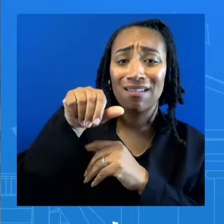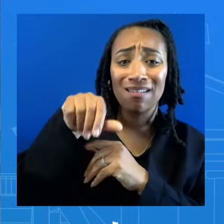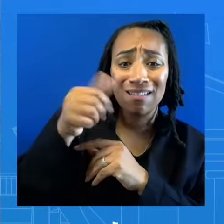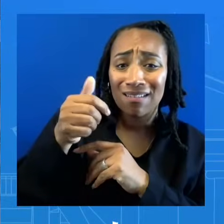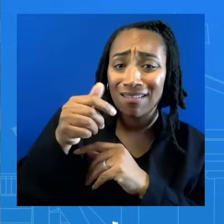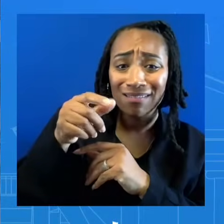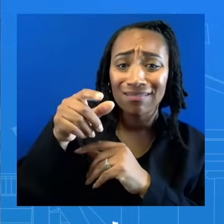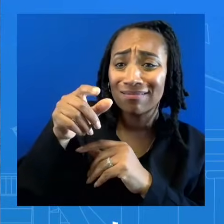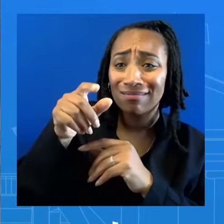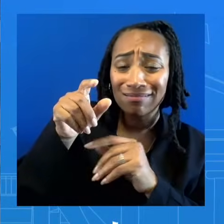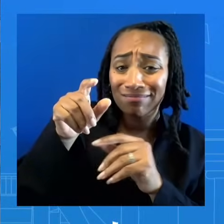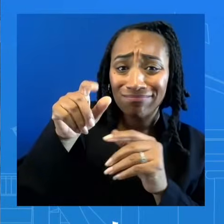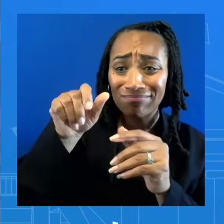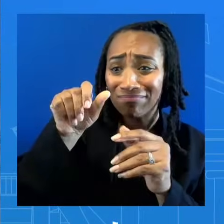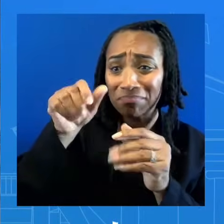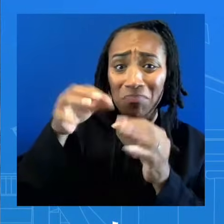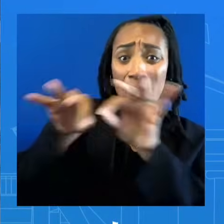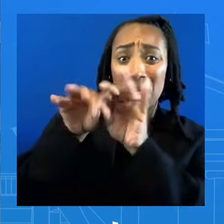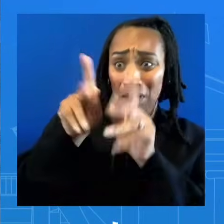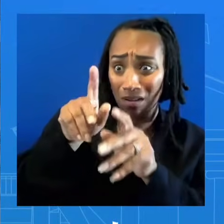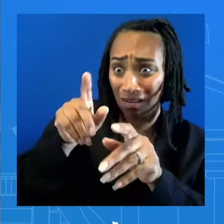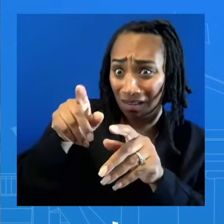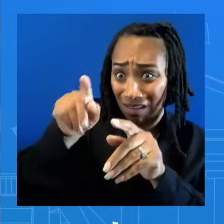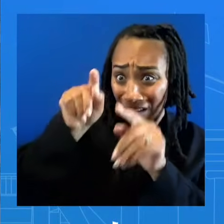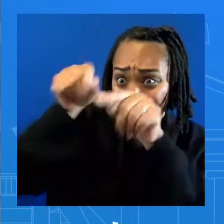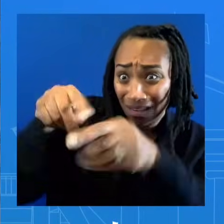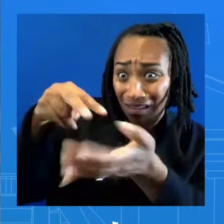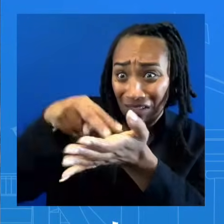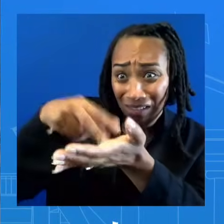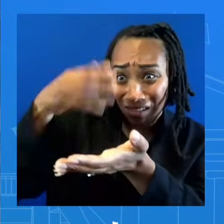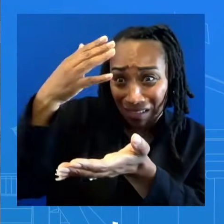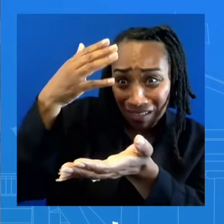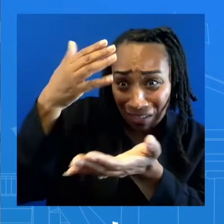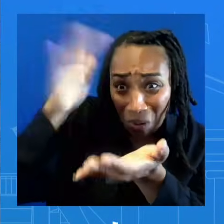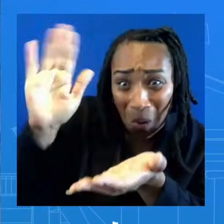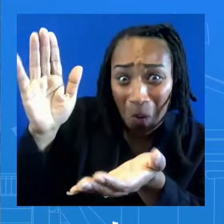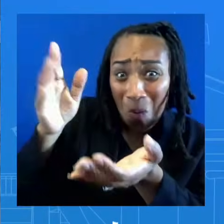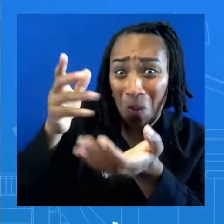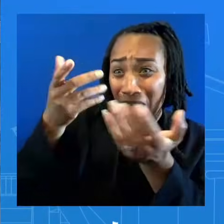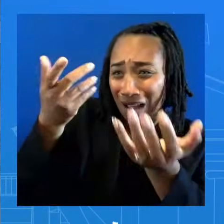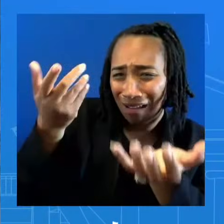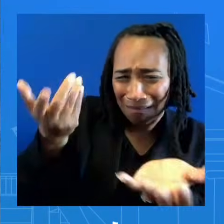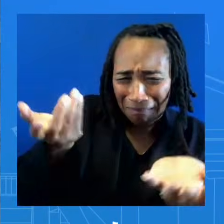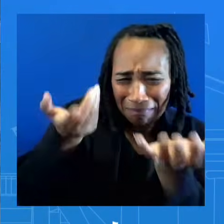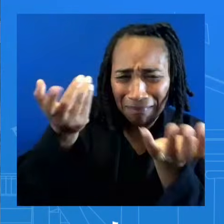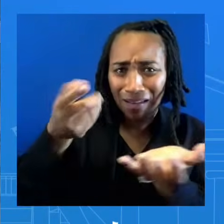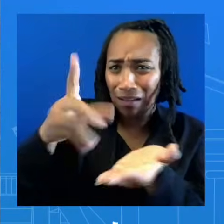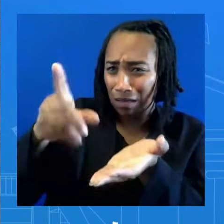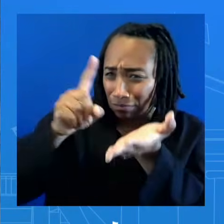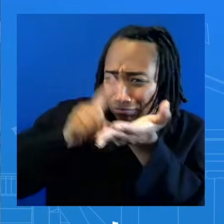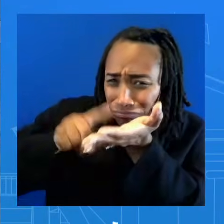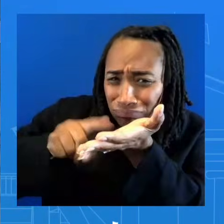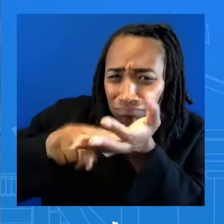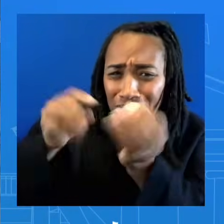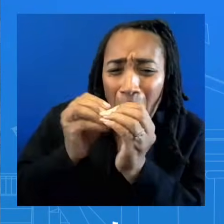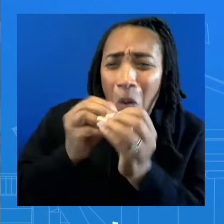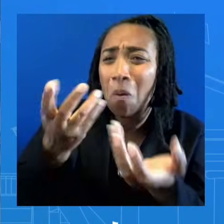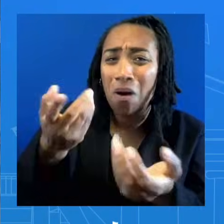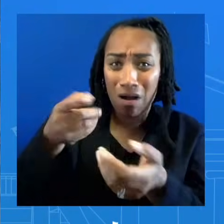that's an organization that trying to find all hostages all over, American hostages. They are on the ground. And there are journalists, including my station, who's --